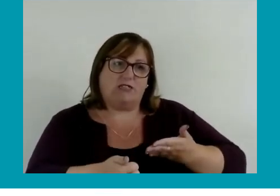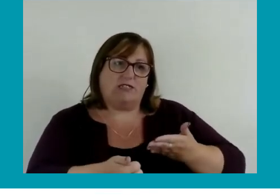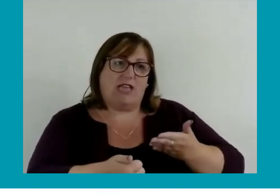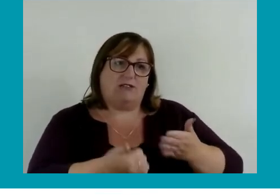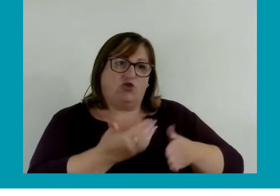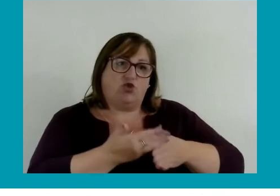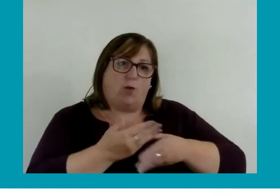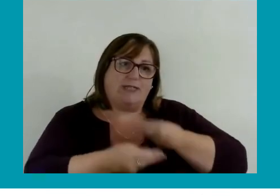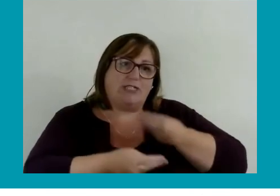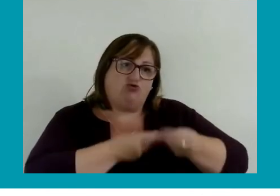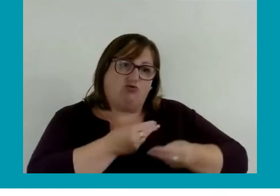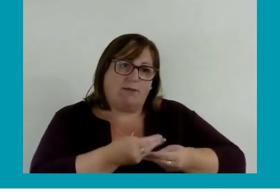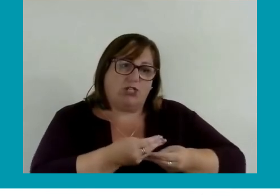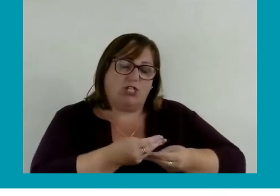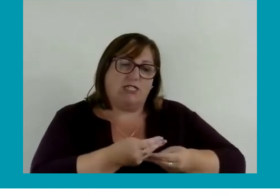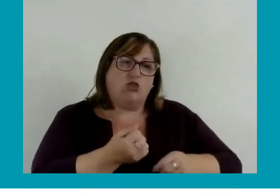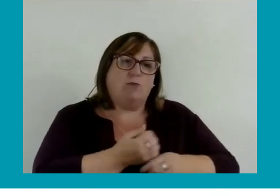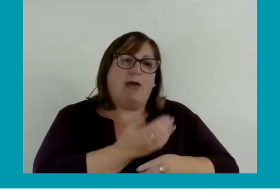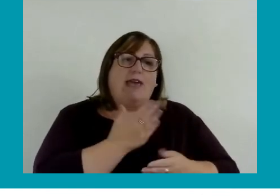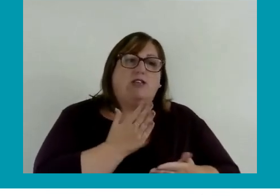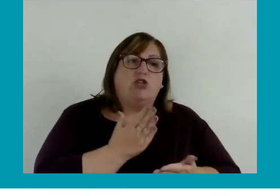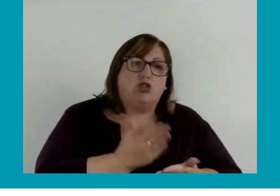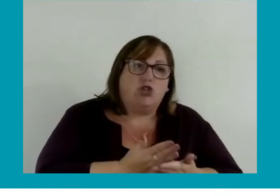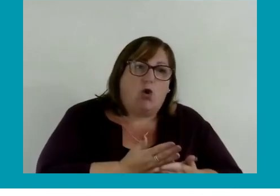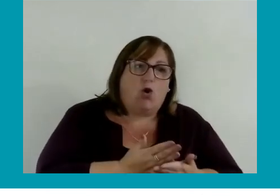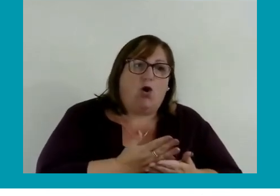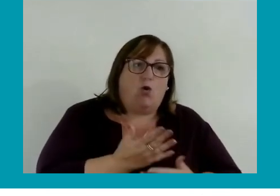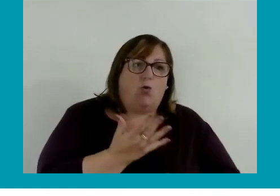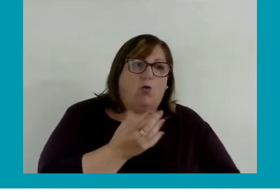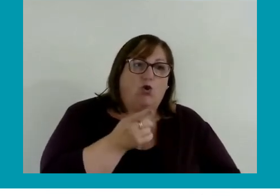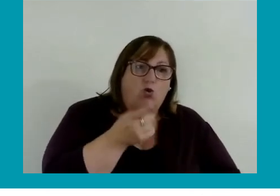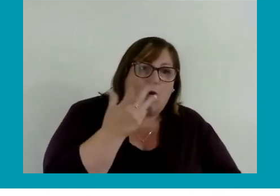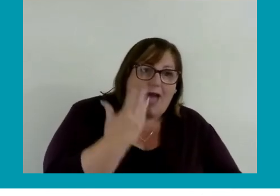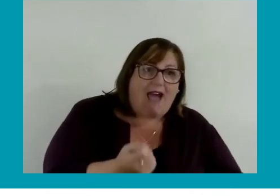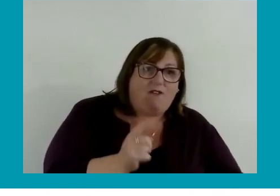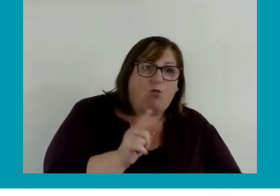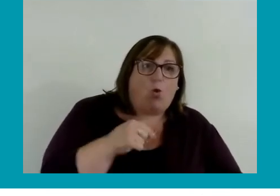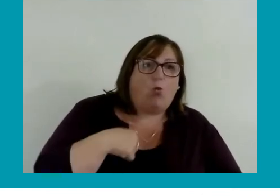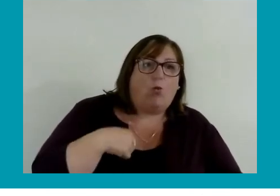isn't anything unnecessary in there um so think about your skills and experience and how does that